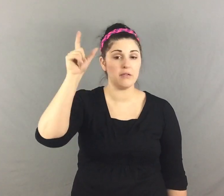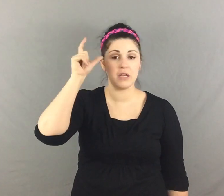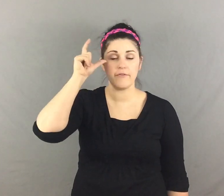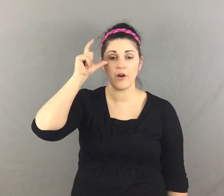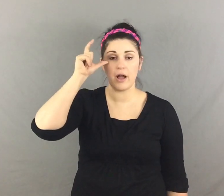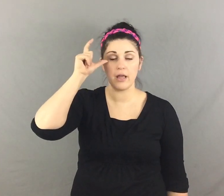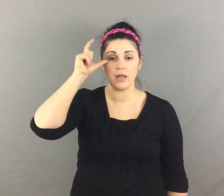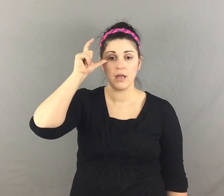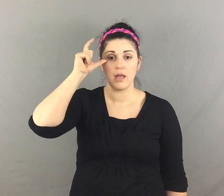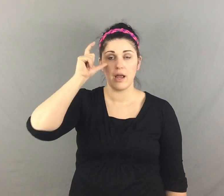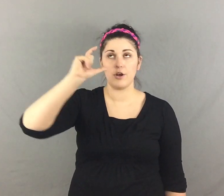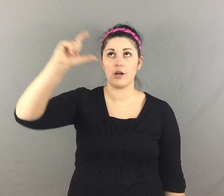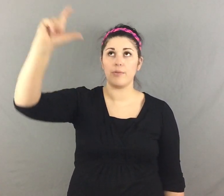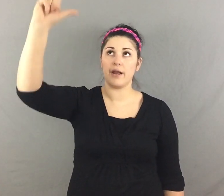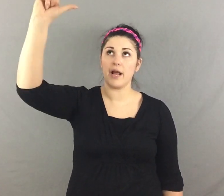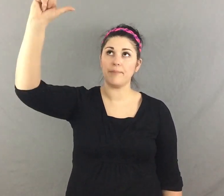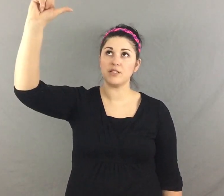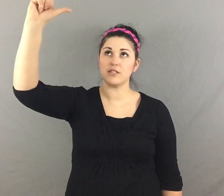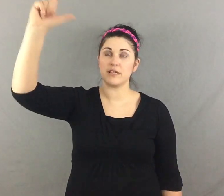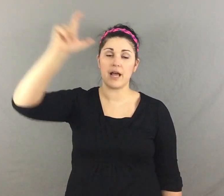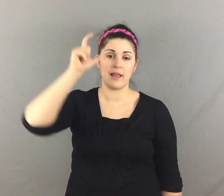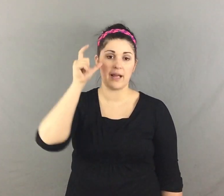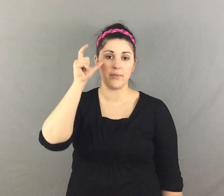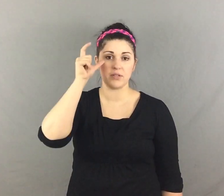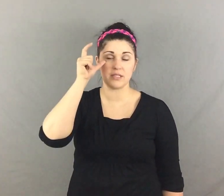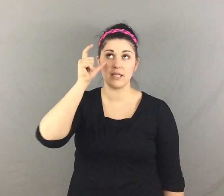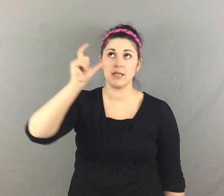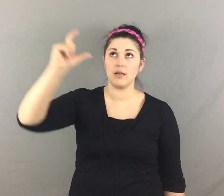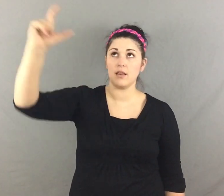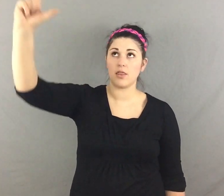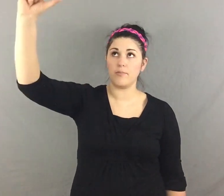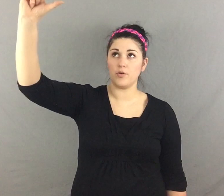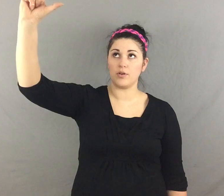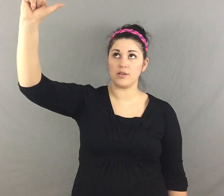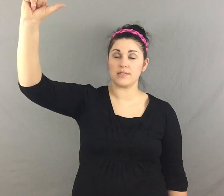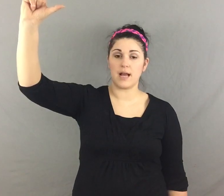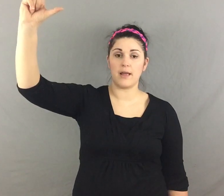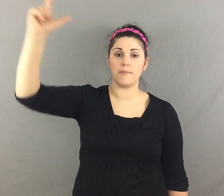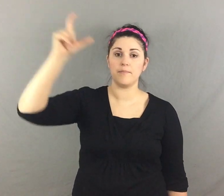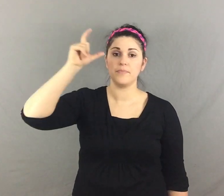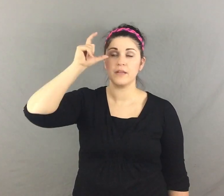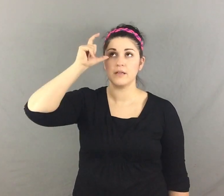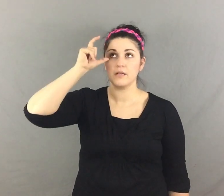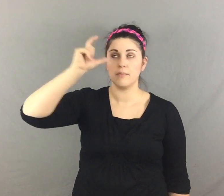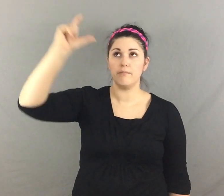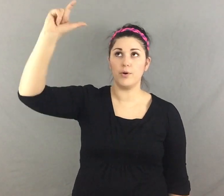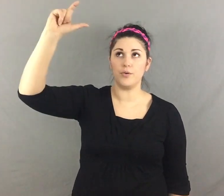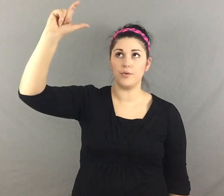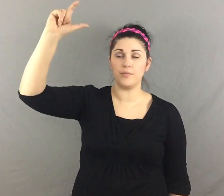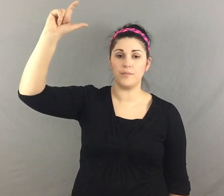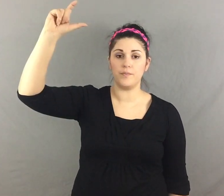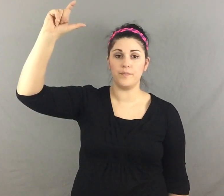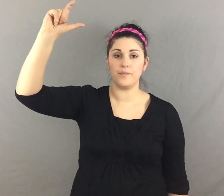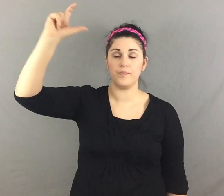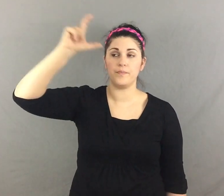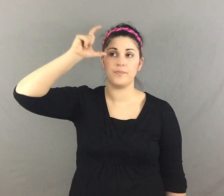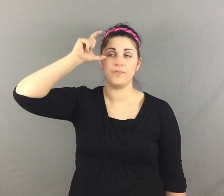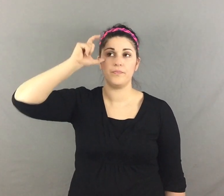the outside of your eye and you're going to bring it up into this guy. Like I'm seeing the moon in the sky,